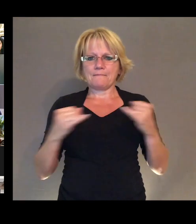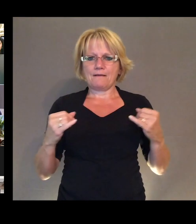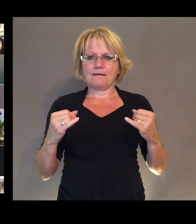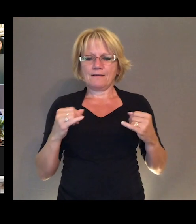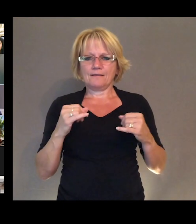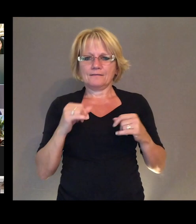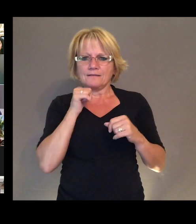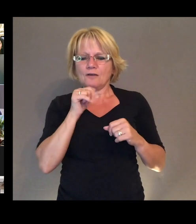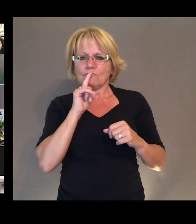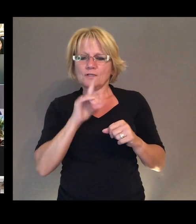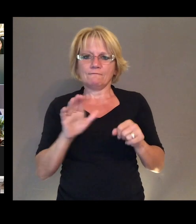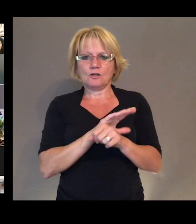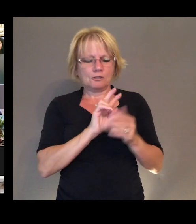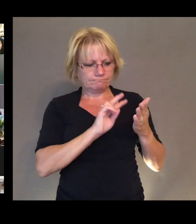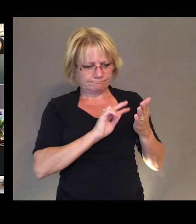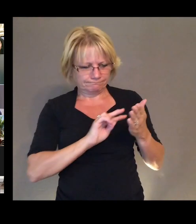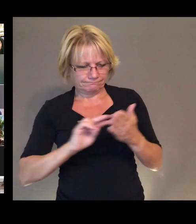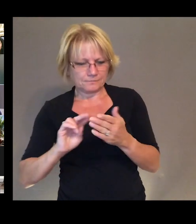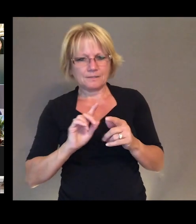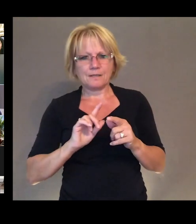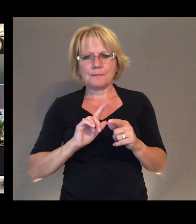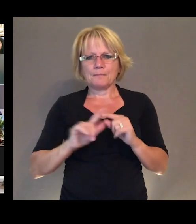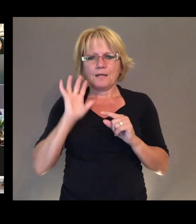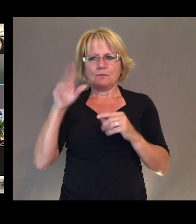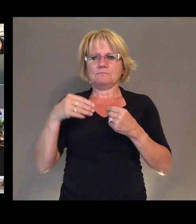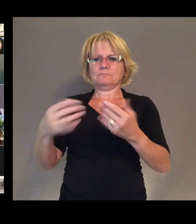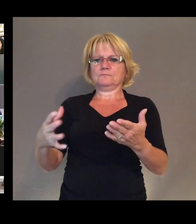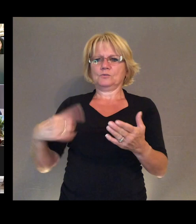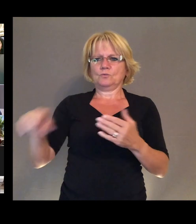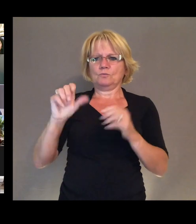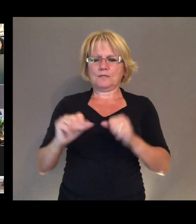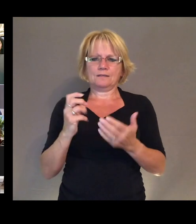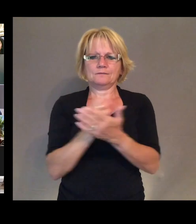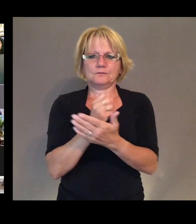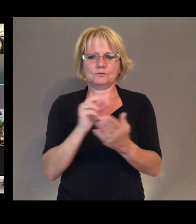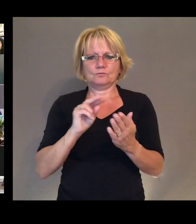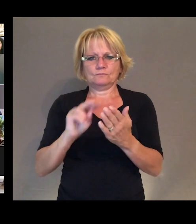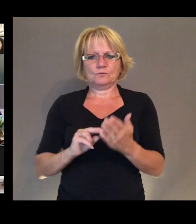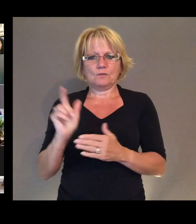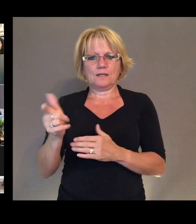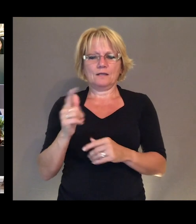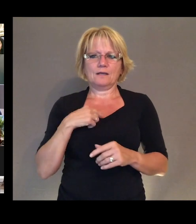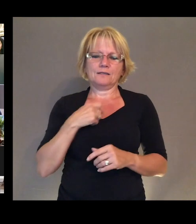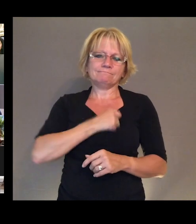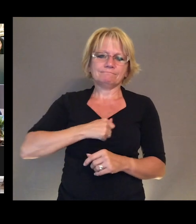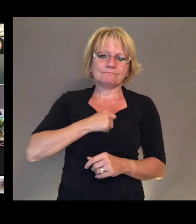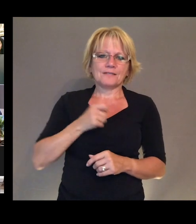but you guys will also have this for your use as well. So I do apologize if I kind of blasted right through that,